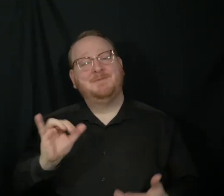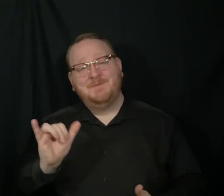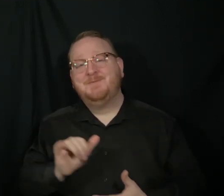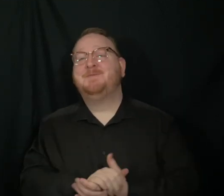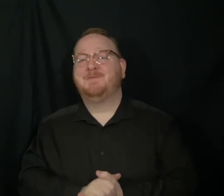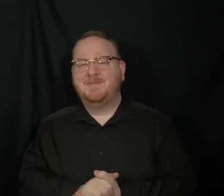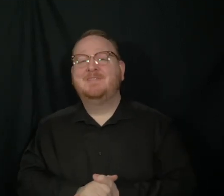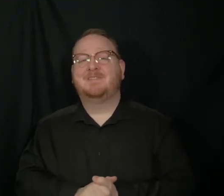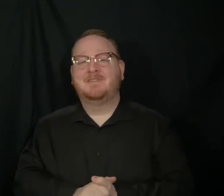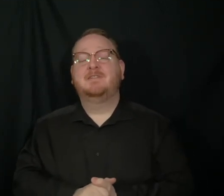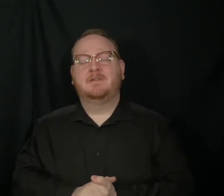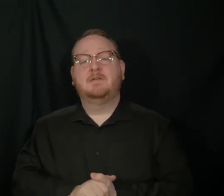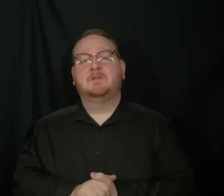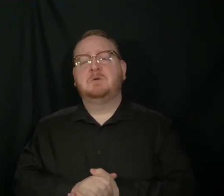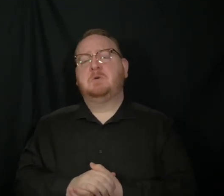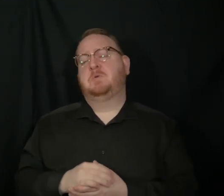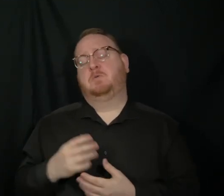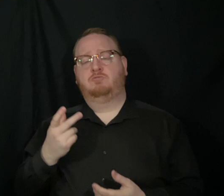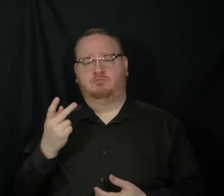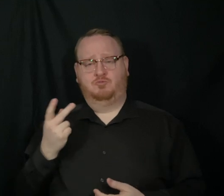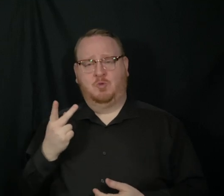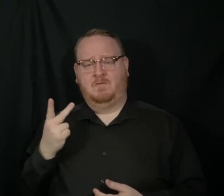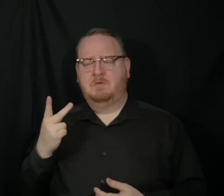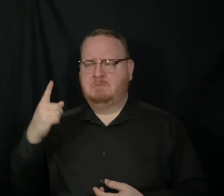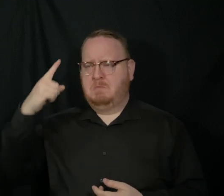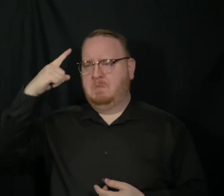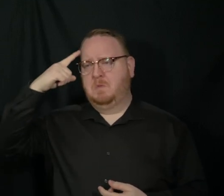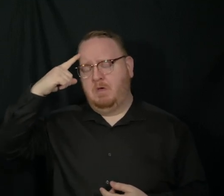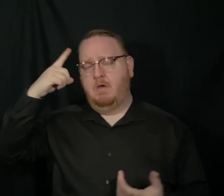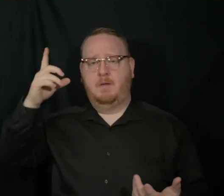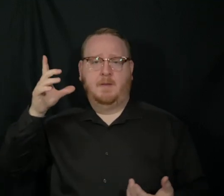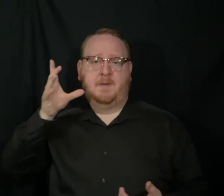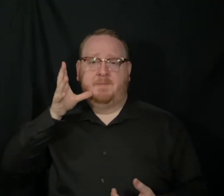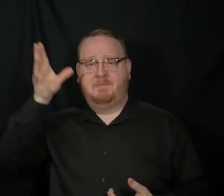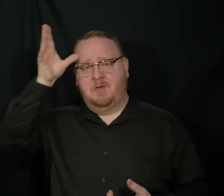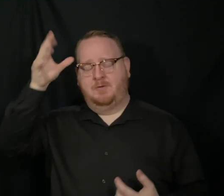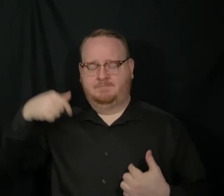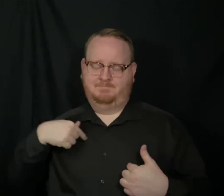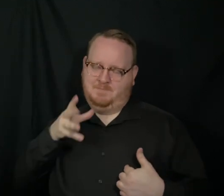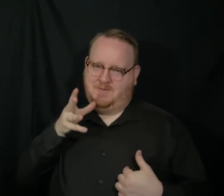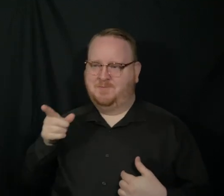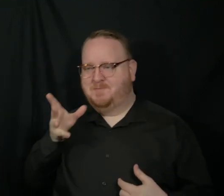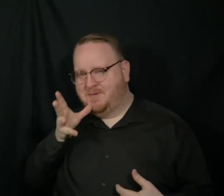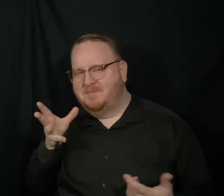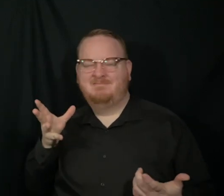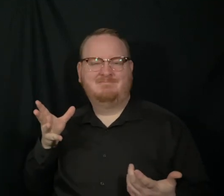So we were thinking that parents, like ourselves, need